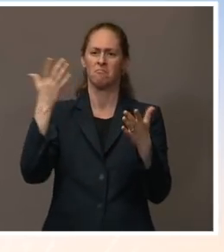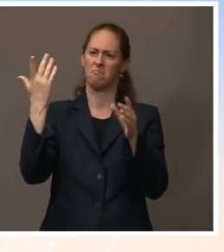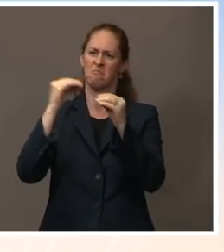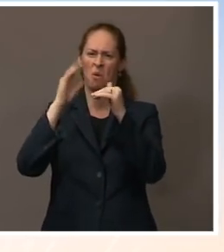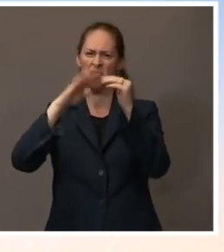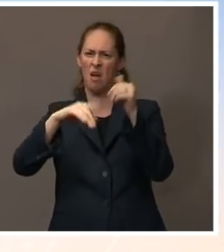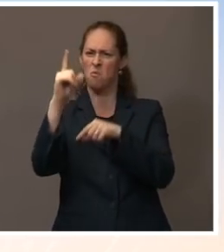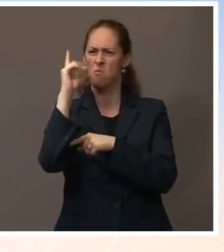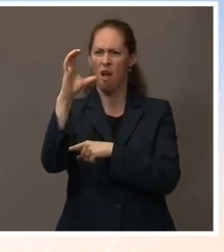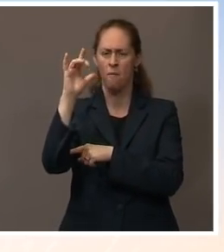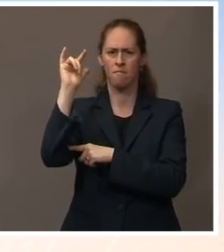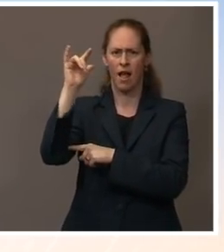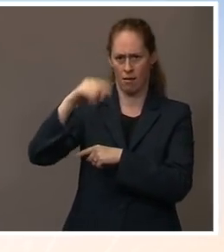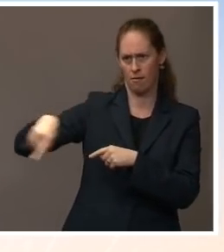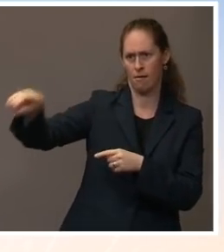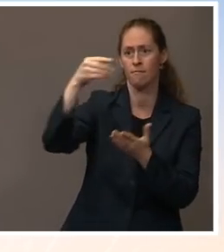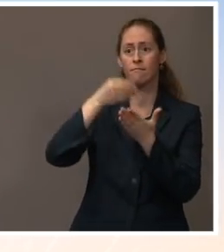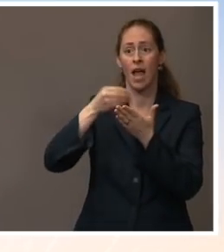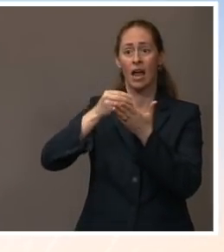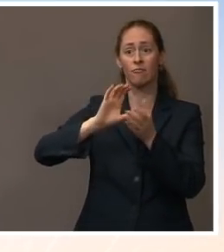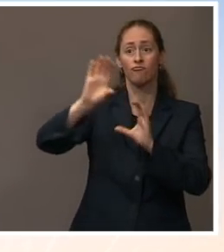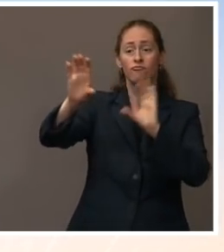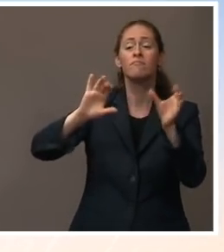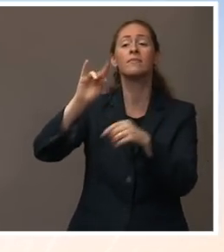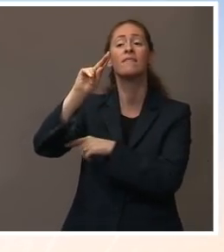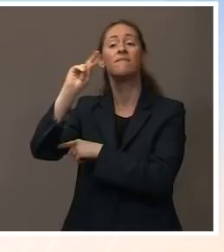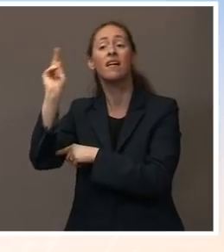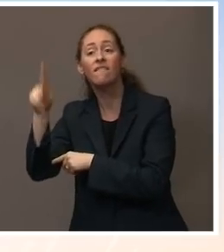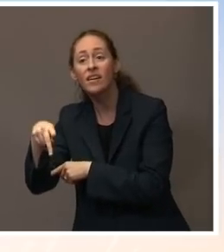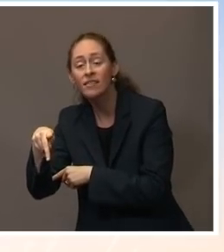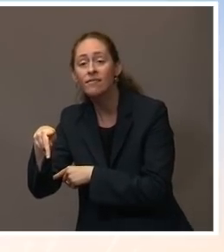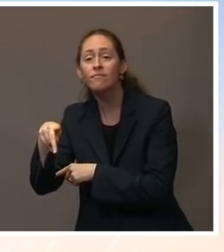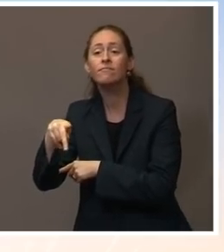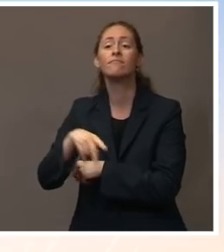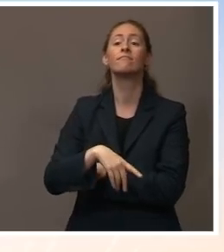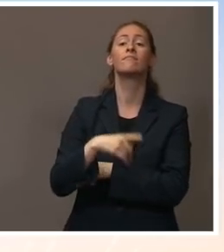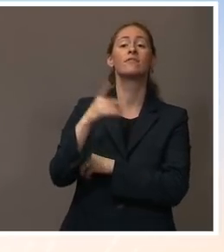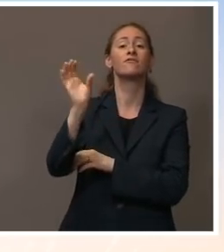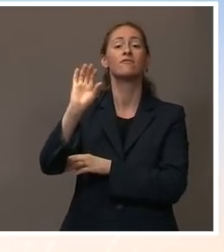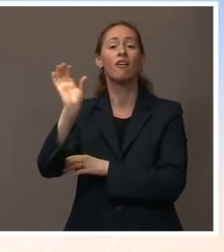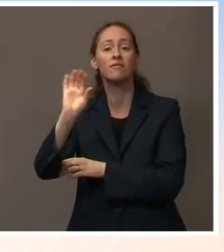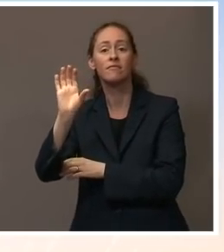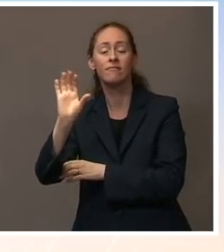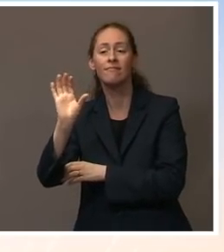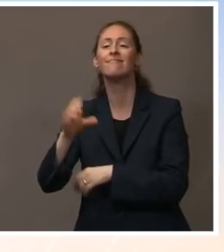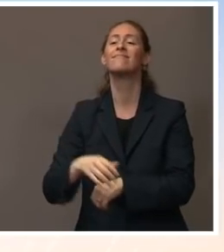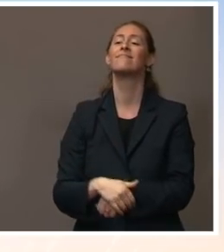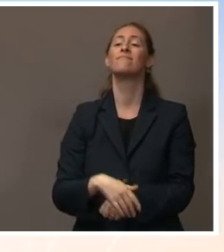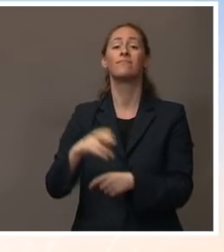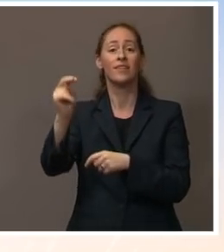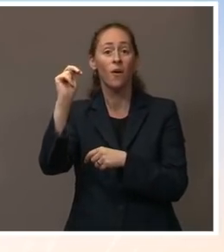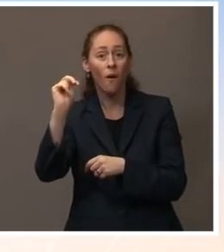Charleston, West Virginia; Anchorage, Alaska; Raleigh-Durham, North Carolina; Portland, Maine; and Portland, Oregon.